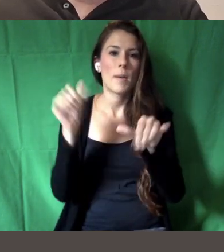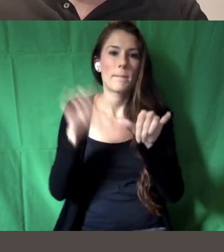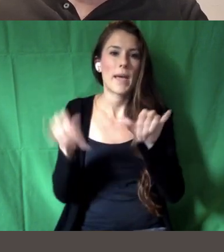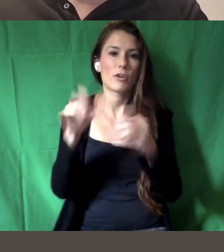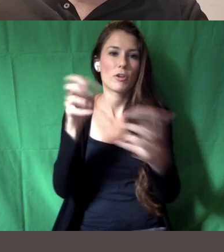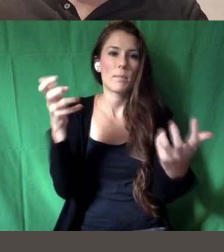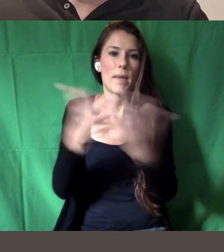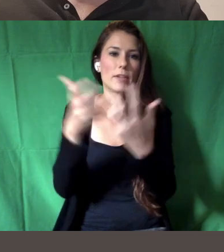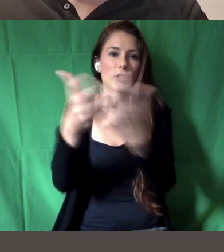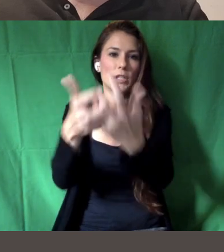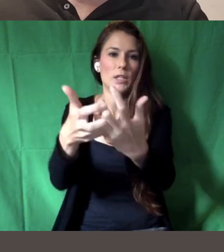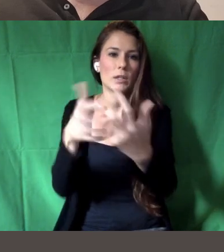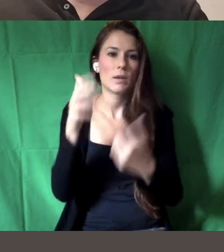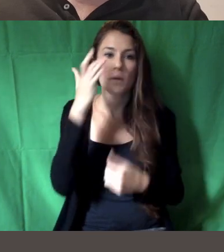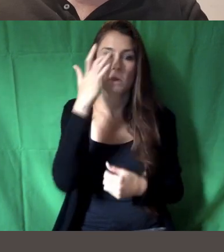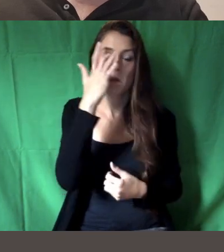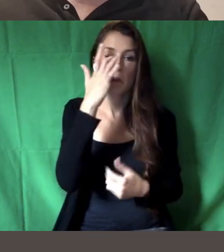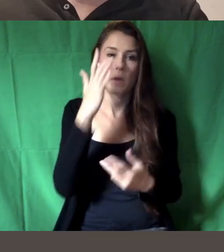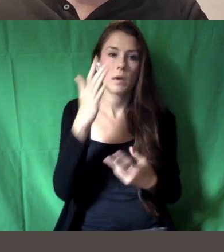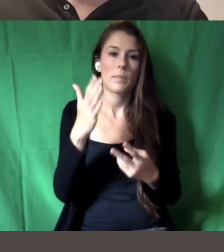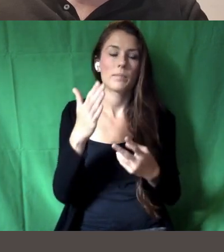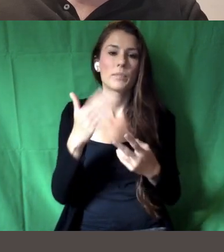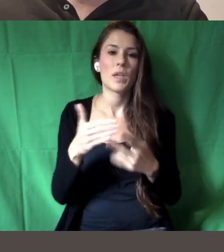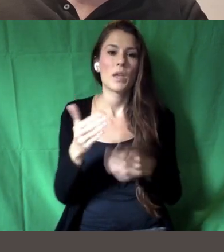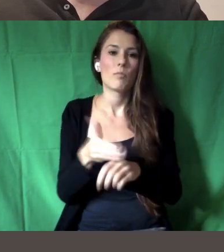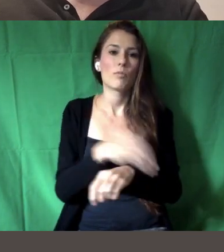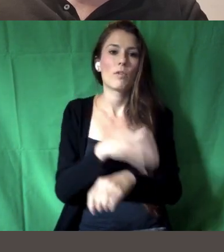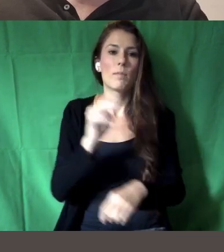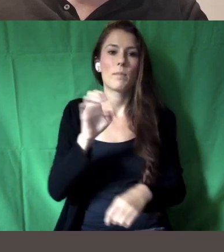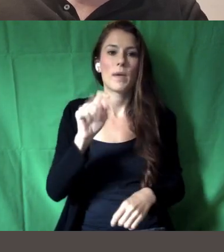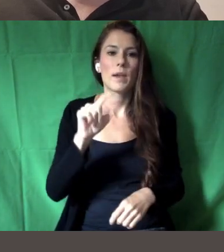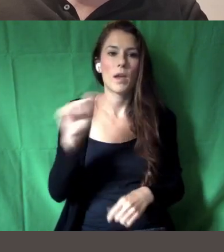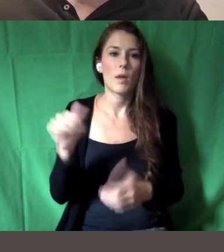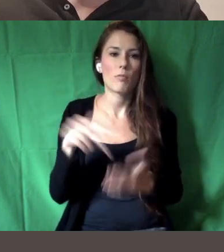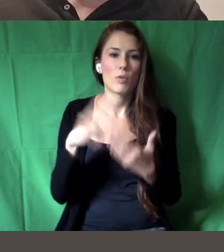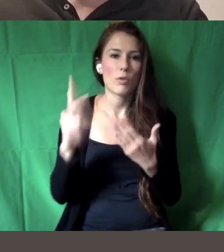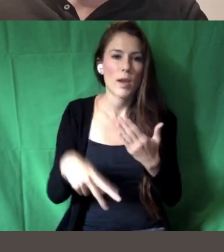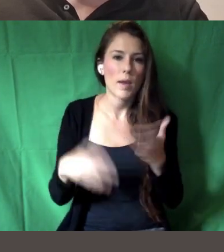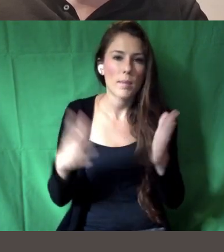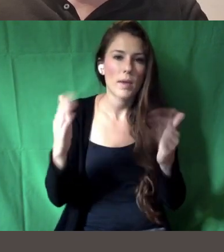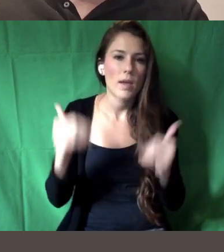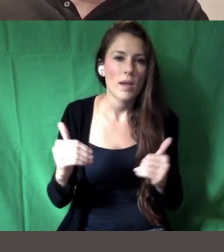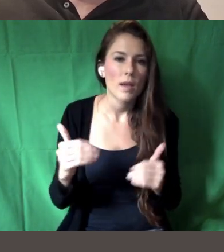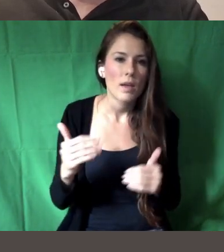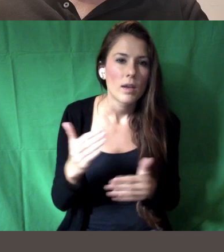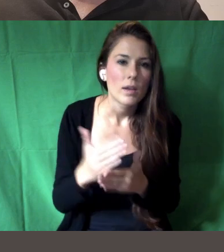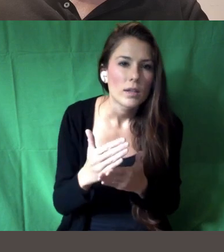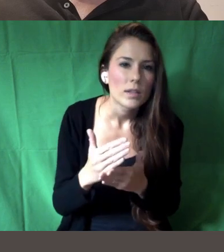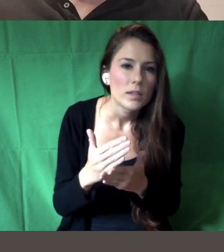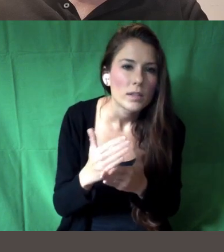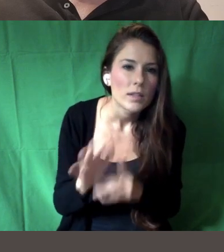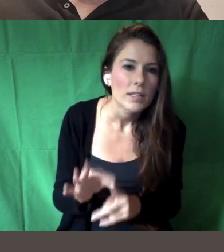pattern matching, improved metaprogramming, improved exception handling, improved multi